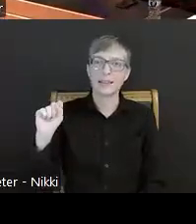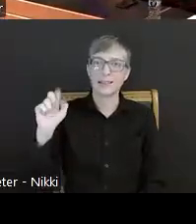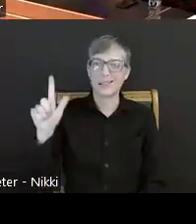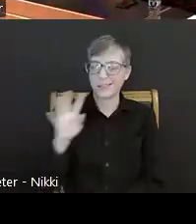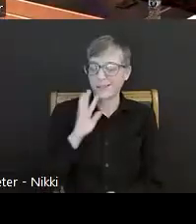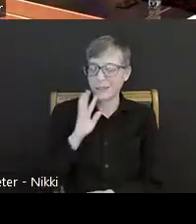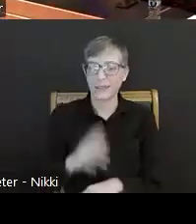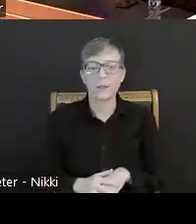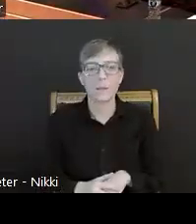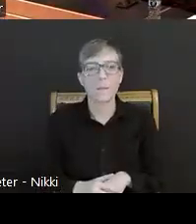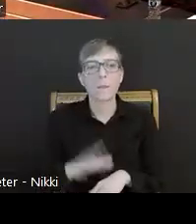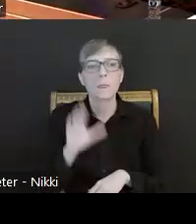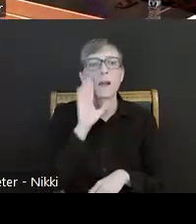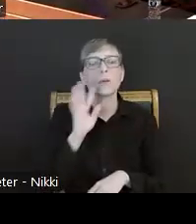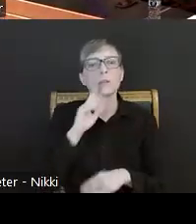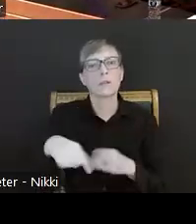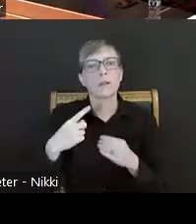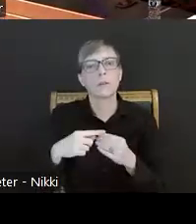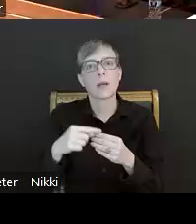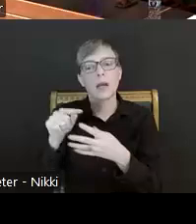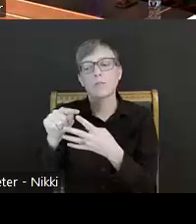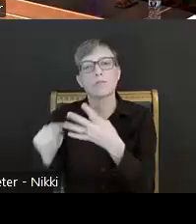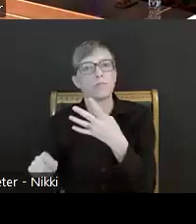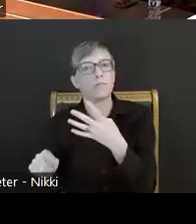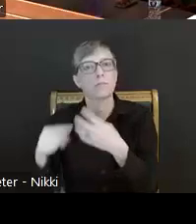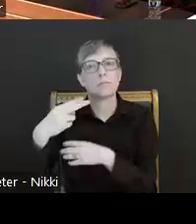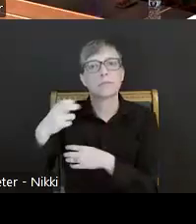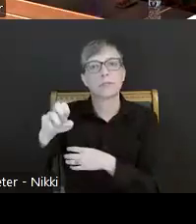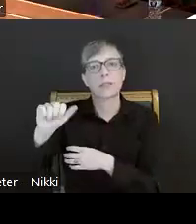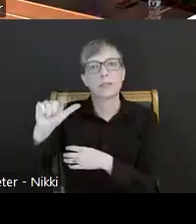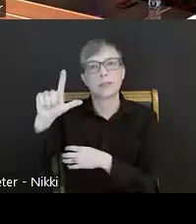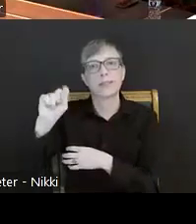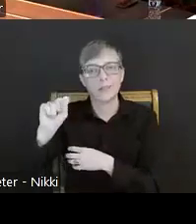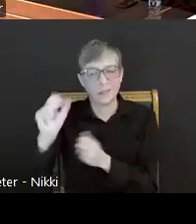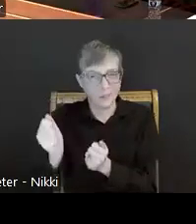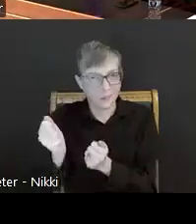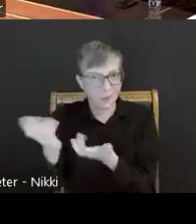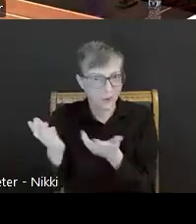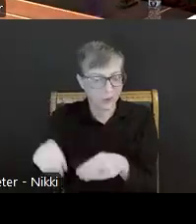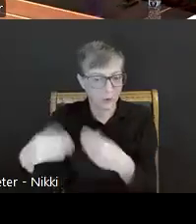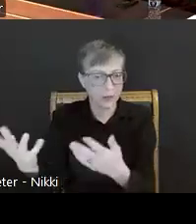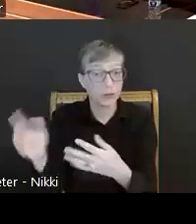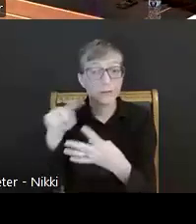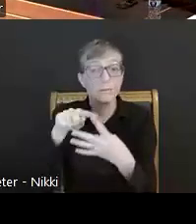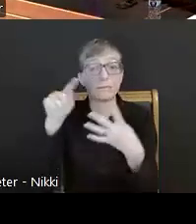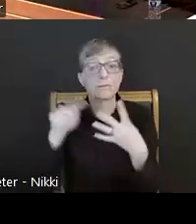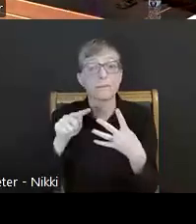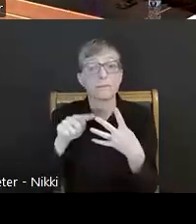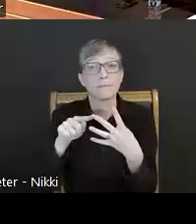um remaining pillars of heel service provision the next being education um so we really value